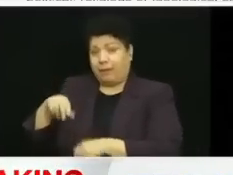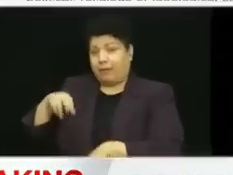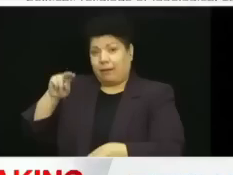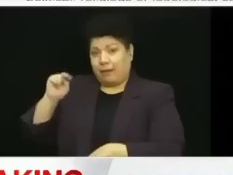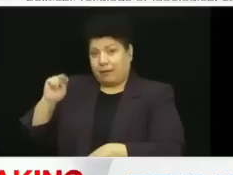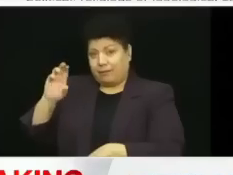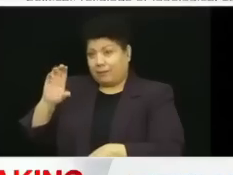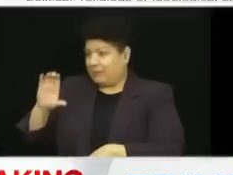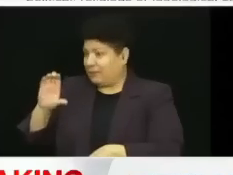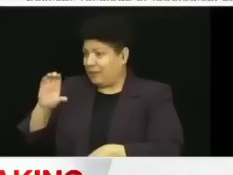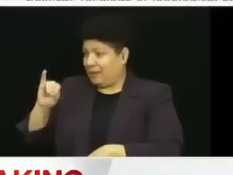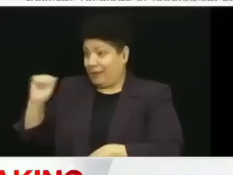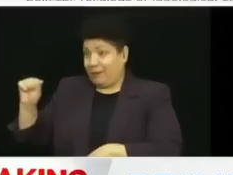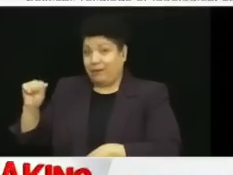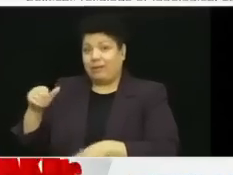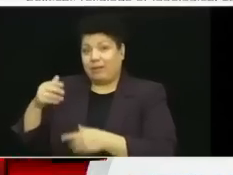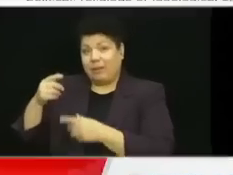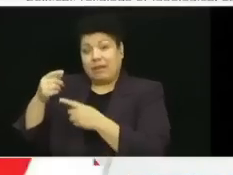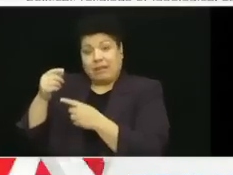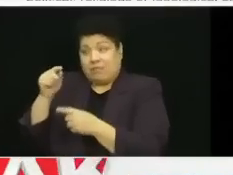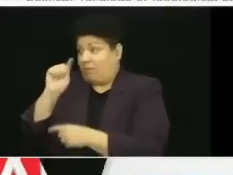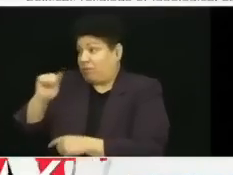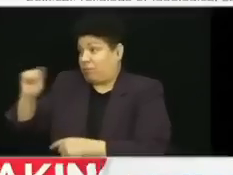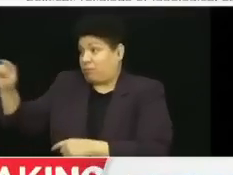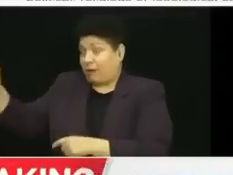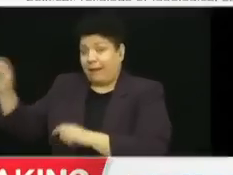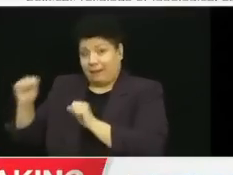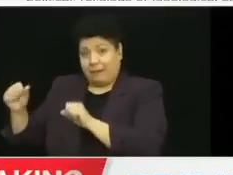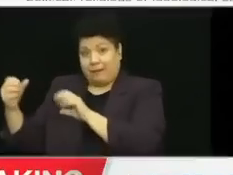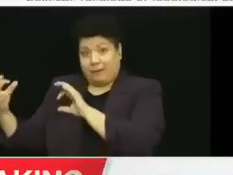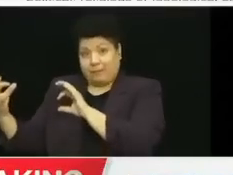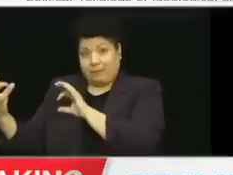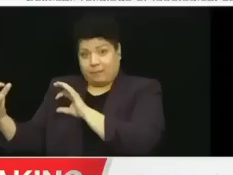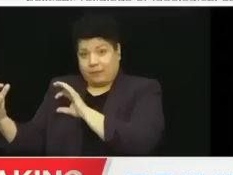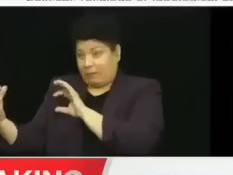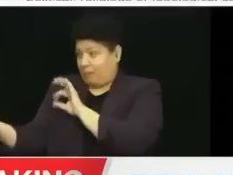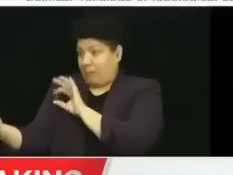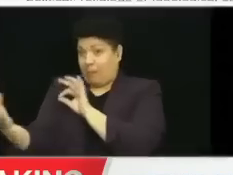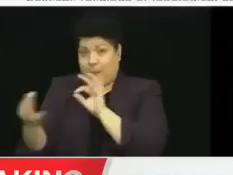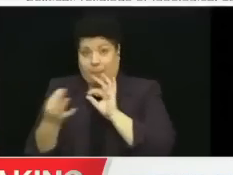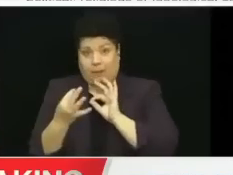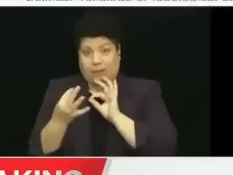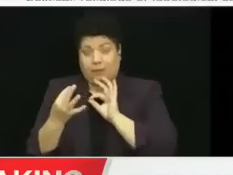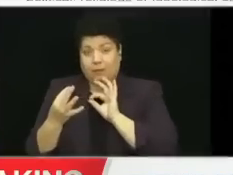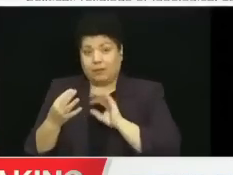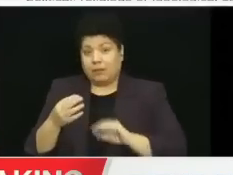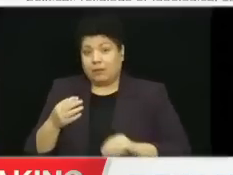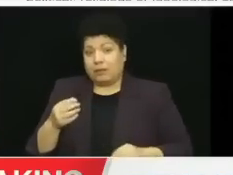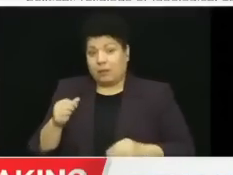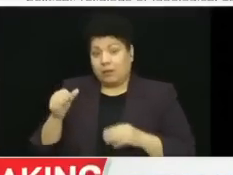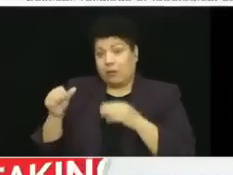YES OR NO?